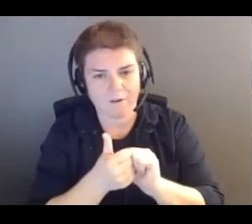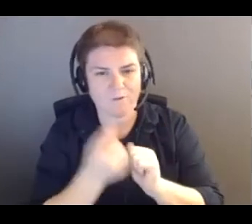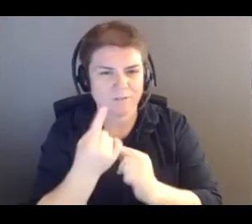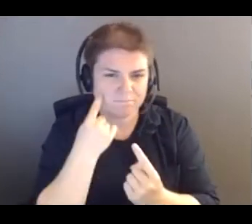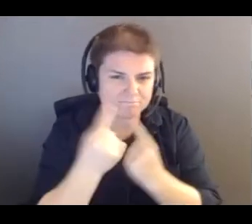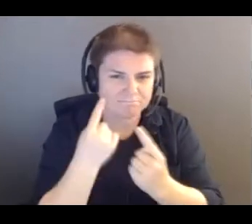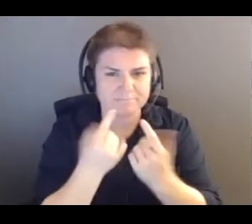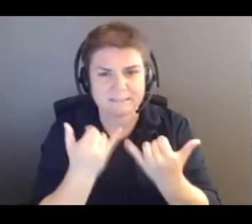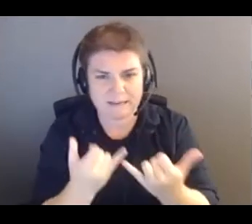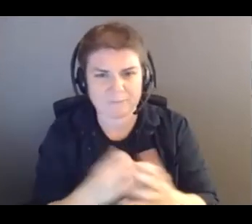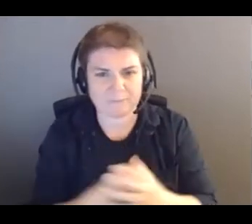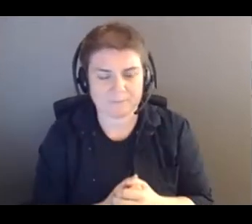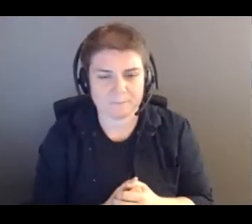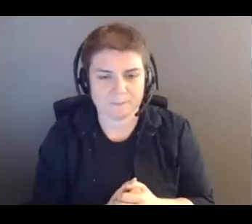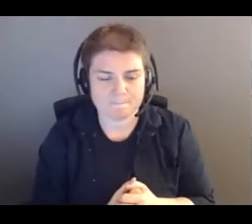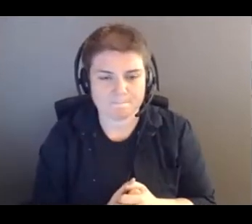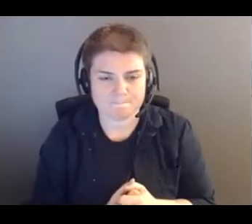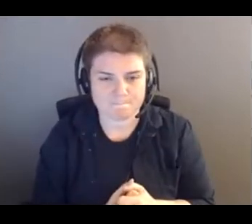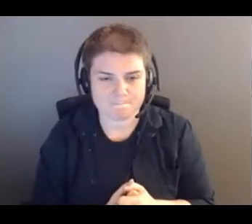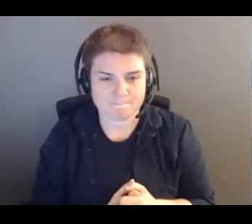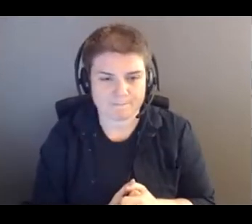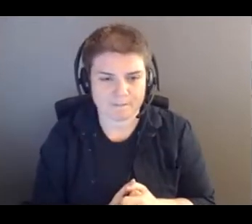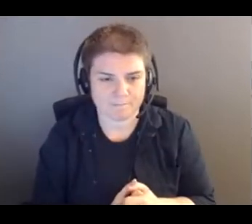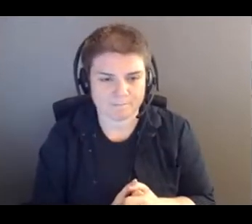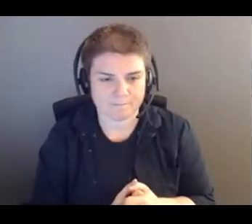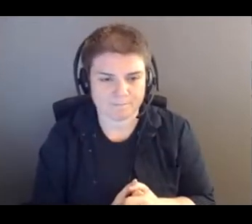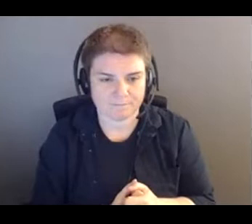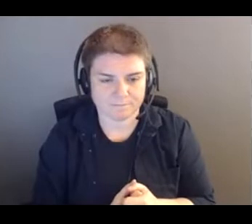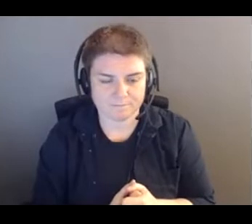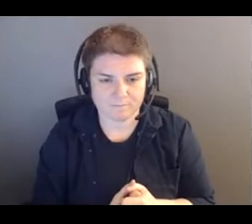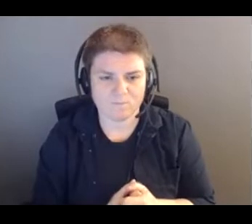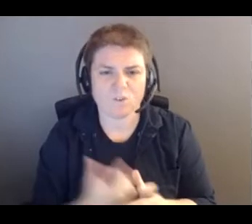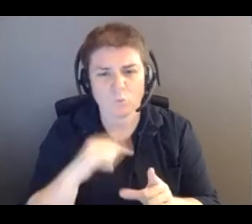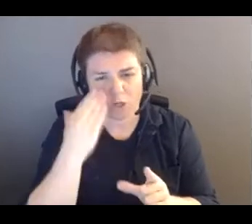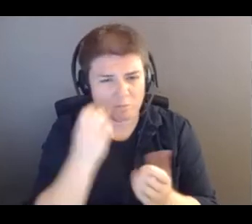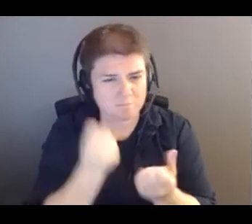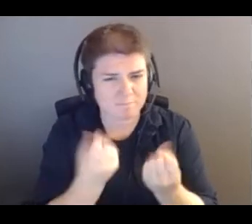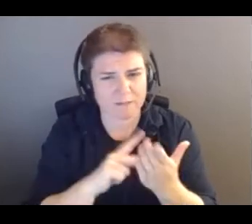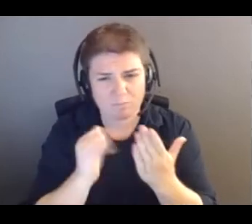phase of the work. While we know that many projects may not necessarily put a primary